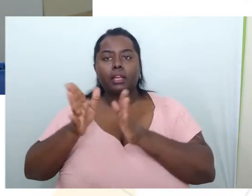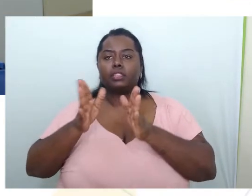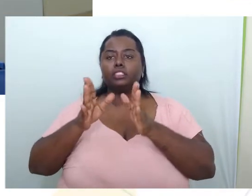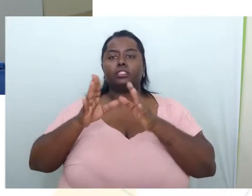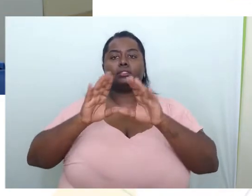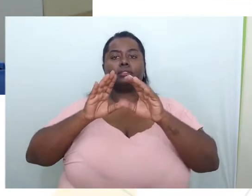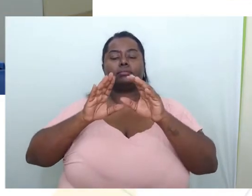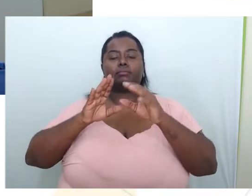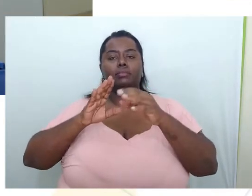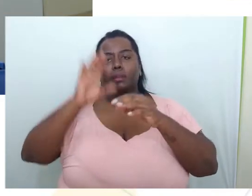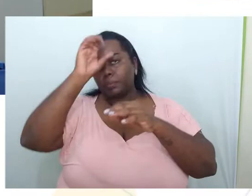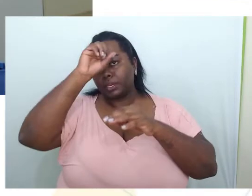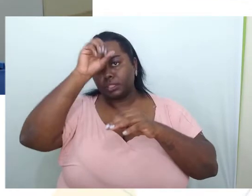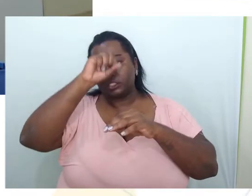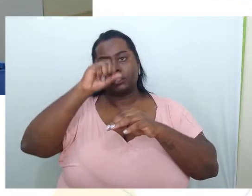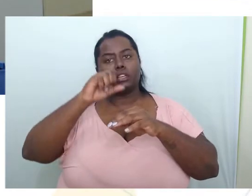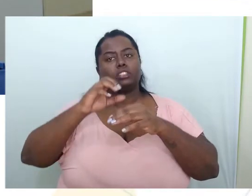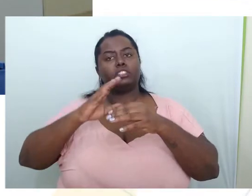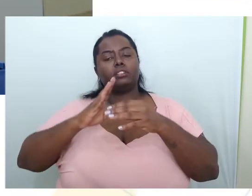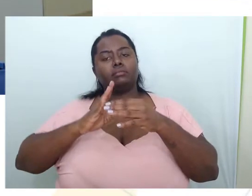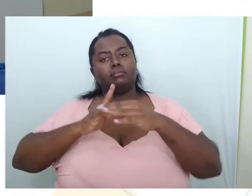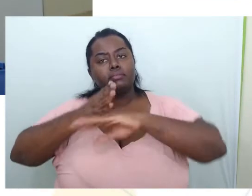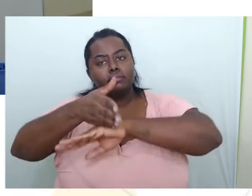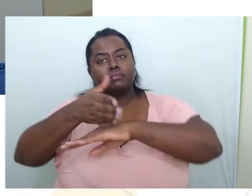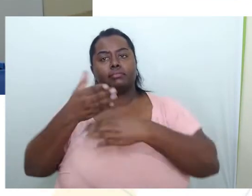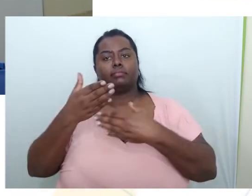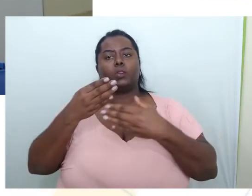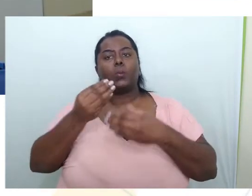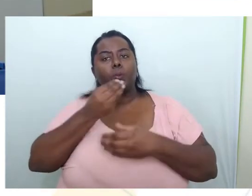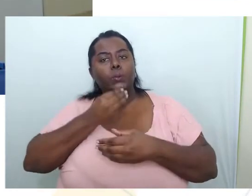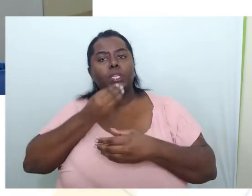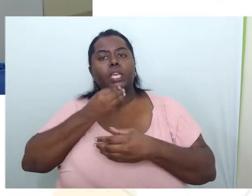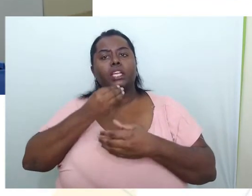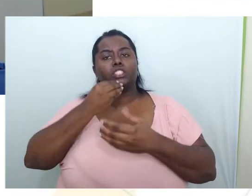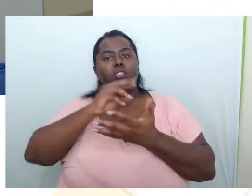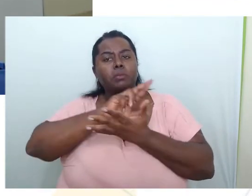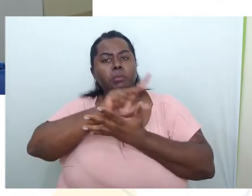learning opportunities and you promise them that in the first place then